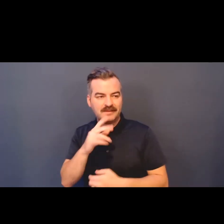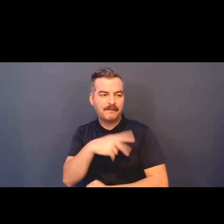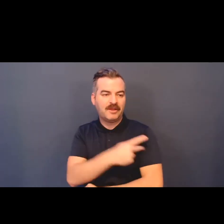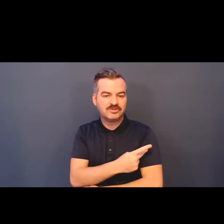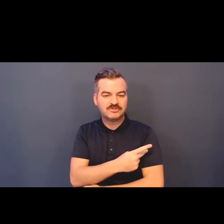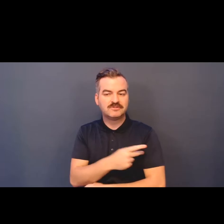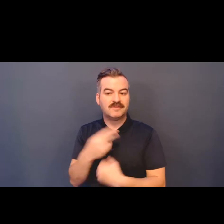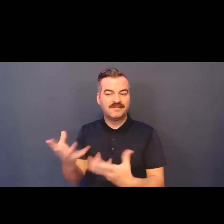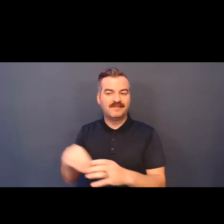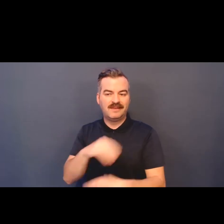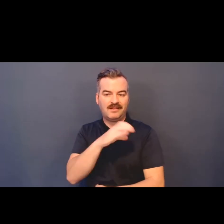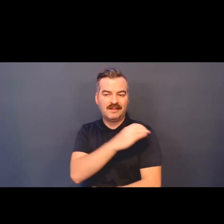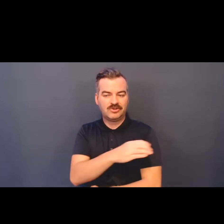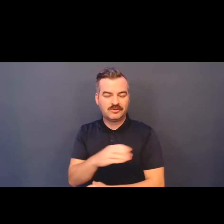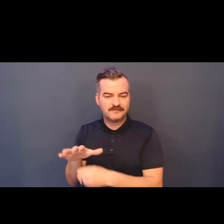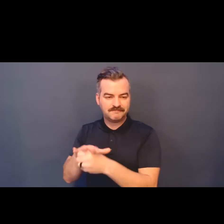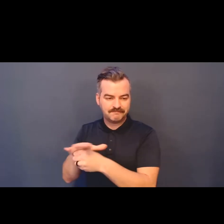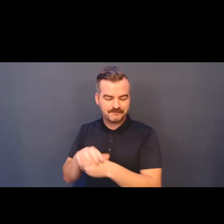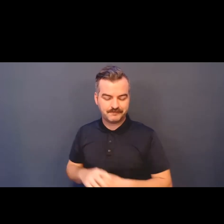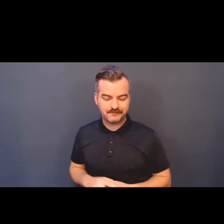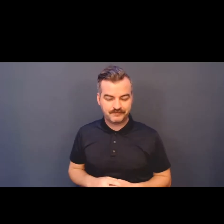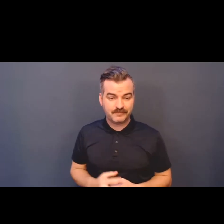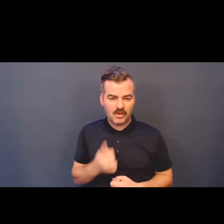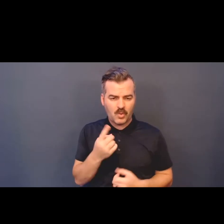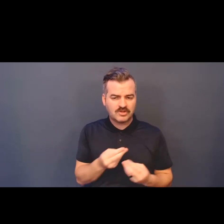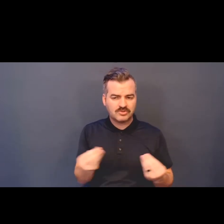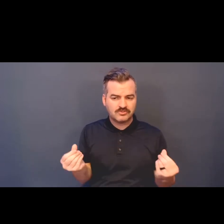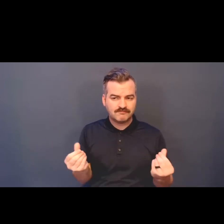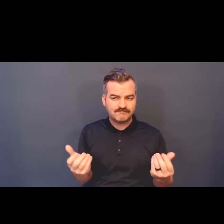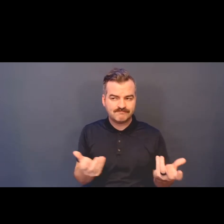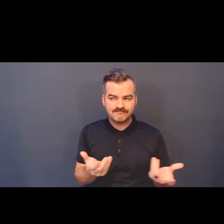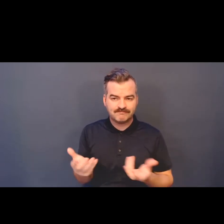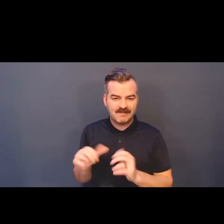15:15:07 One solution to the practical problem of communicating effectively, which could